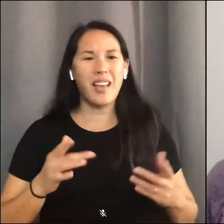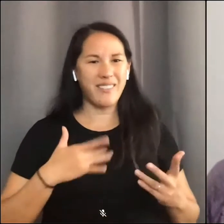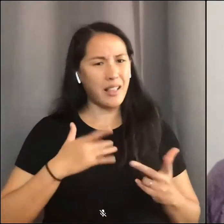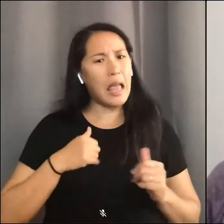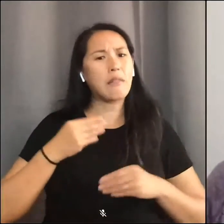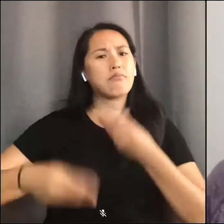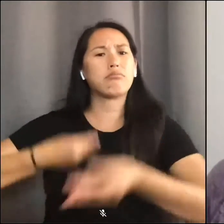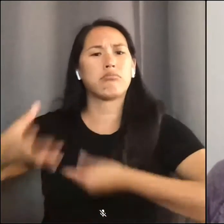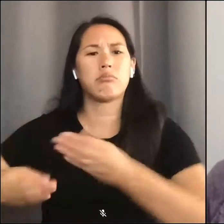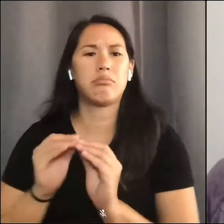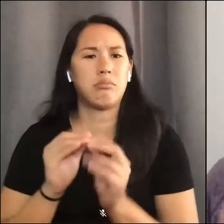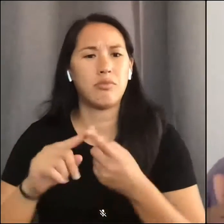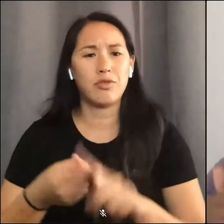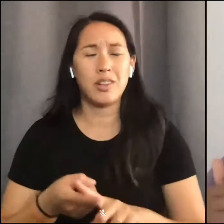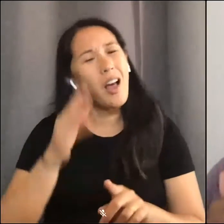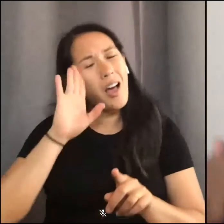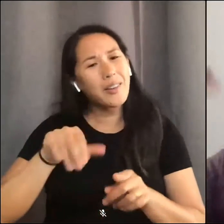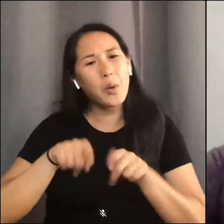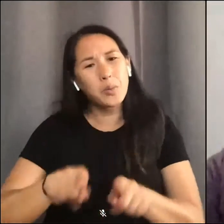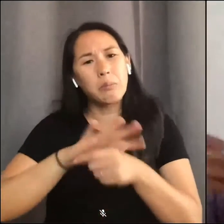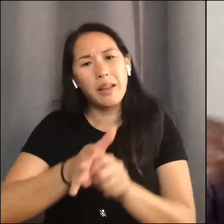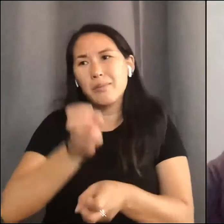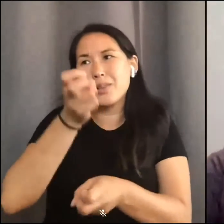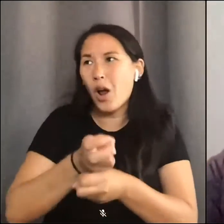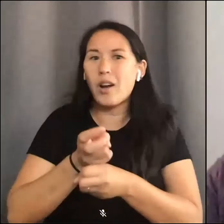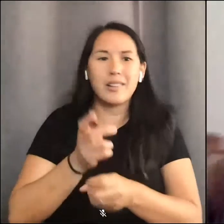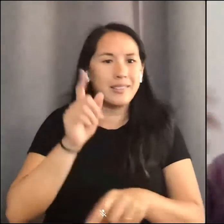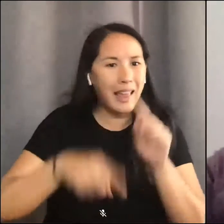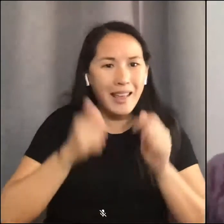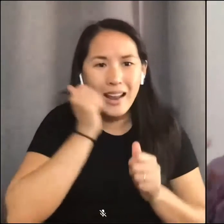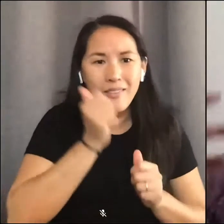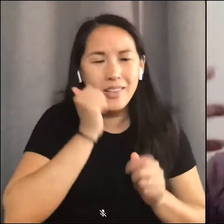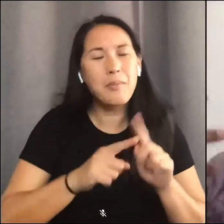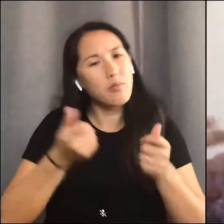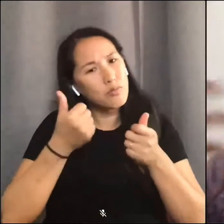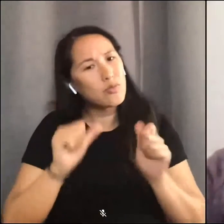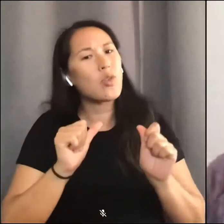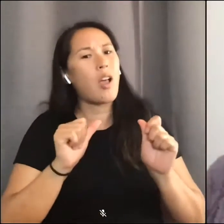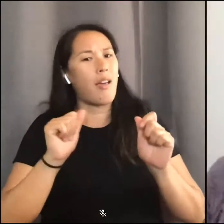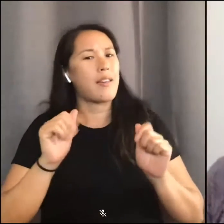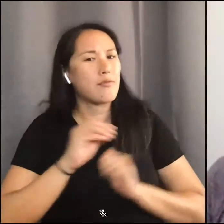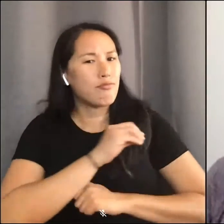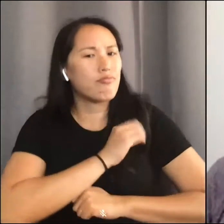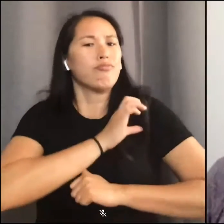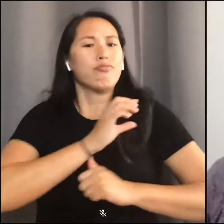it's not going to happen every day but it's kind of the thing we try to move toward um